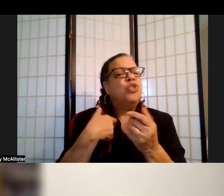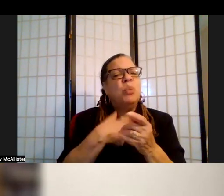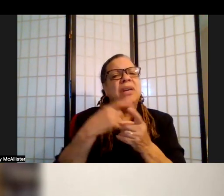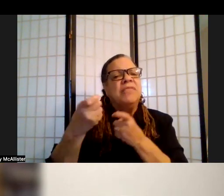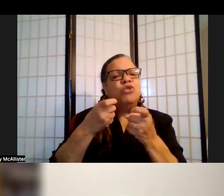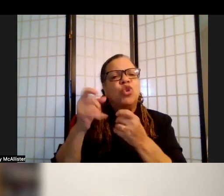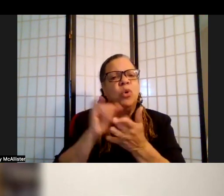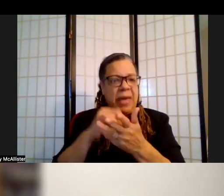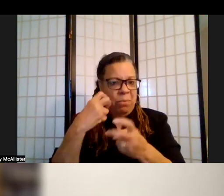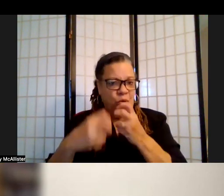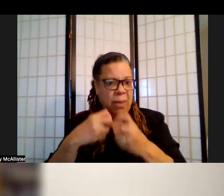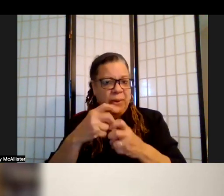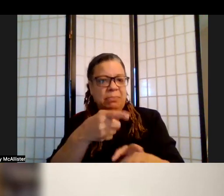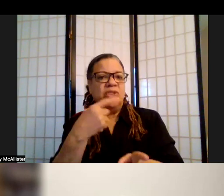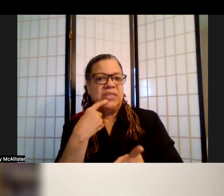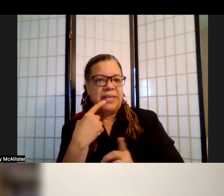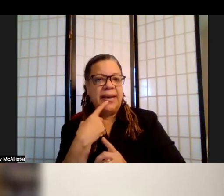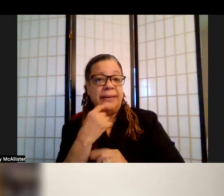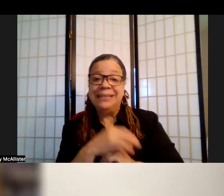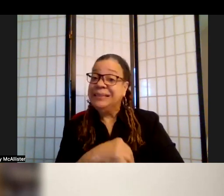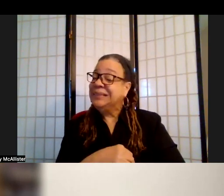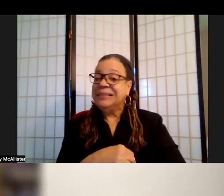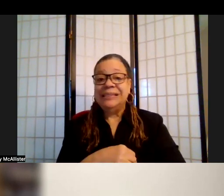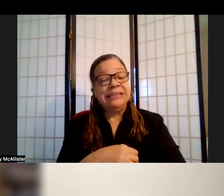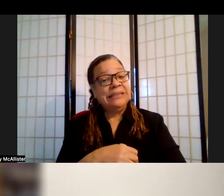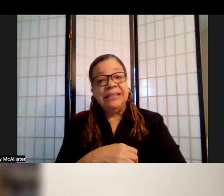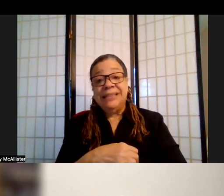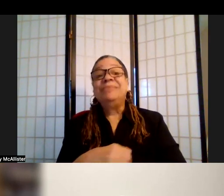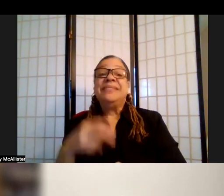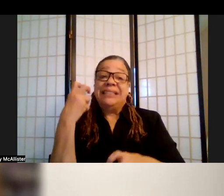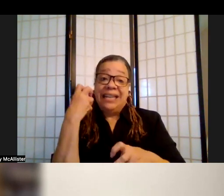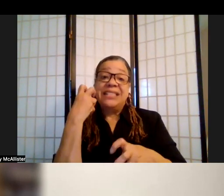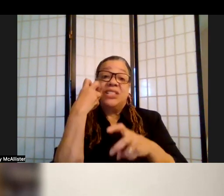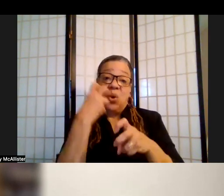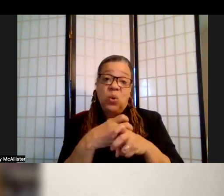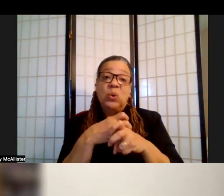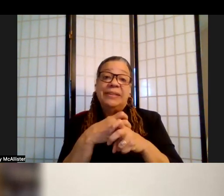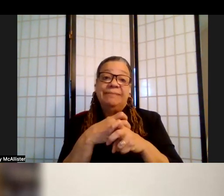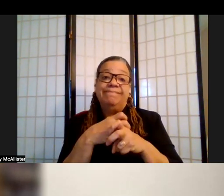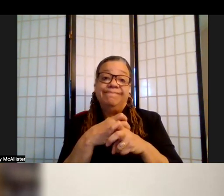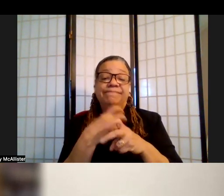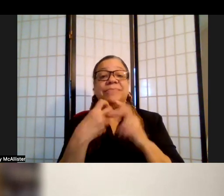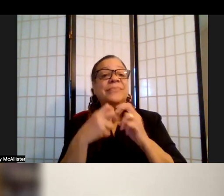Well, so that's a, that's a much harder problem, because it's, it's a systems level problem.